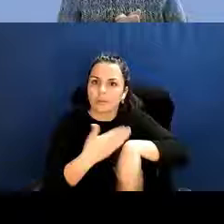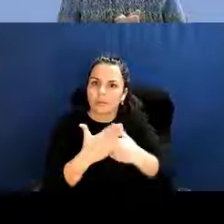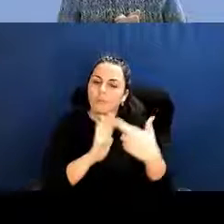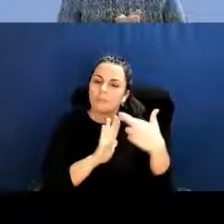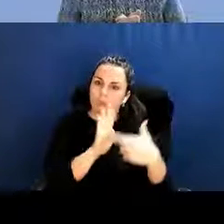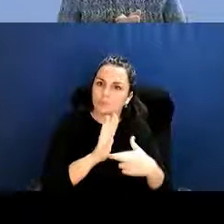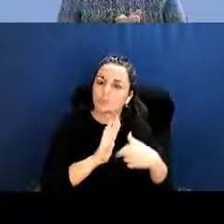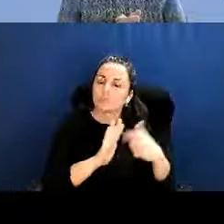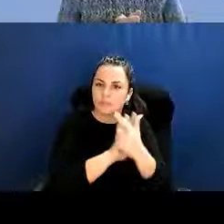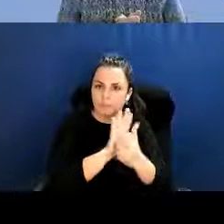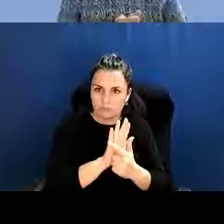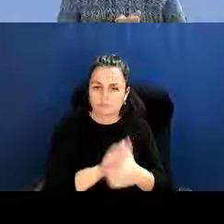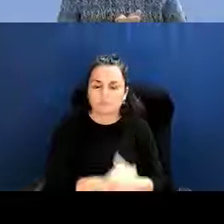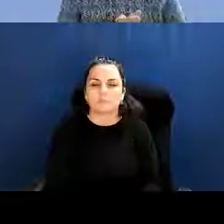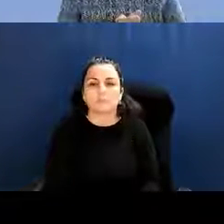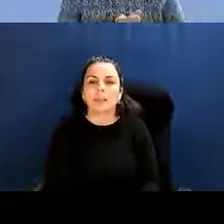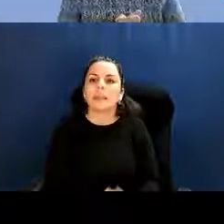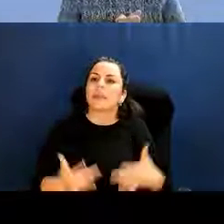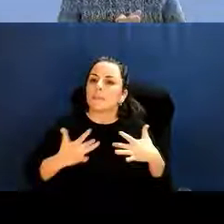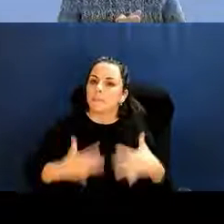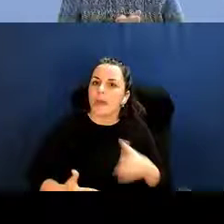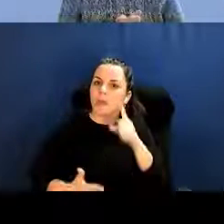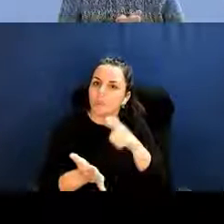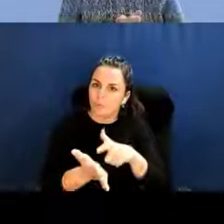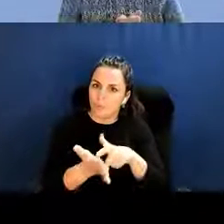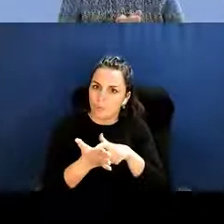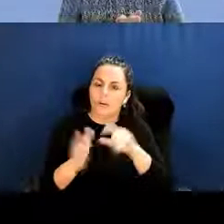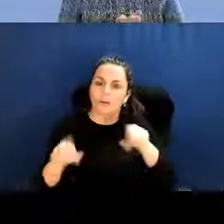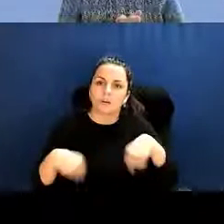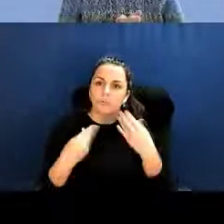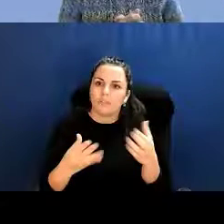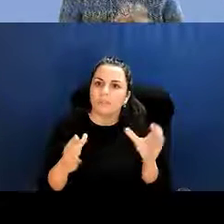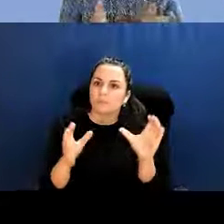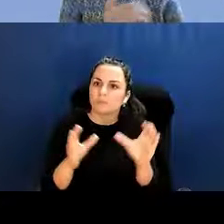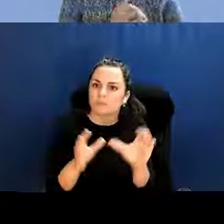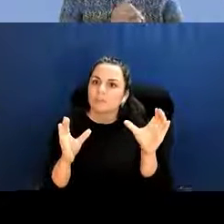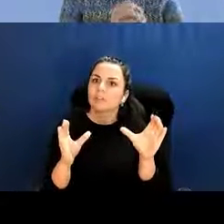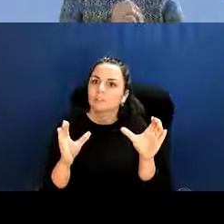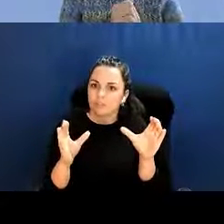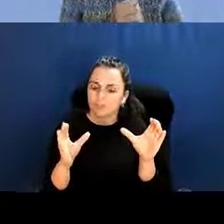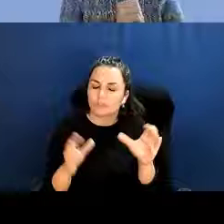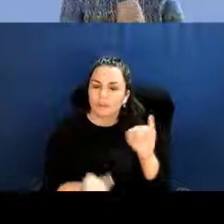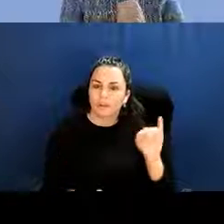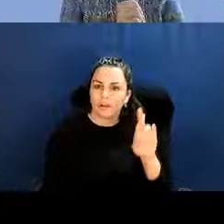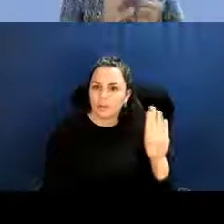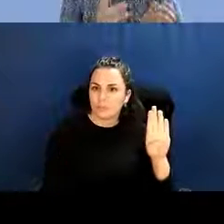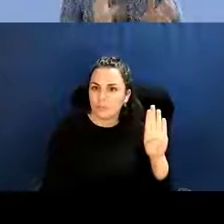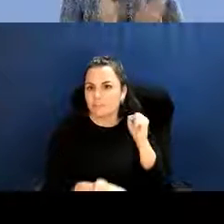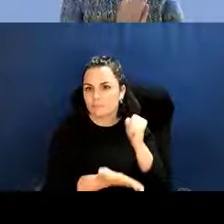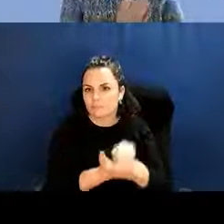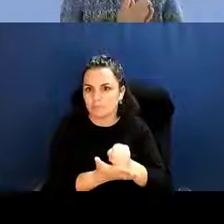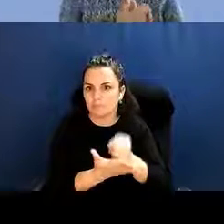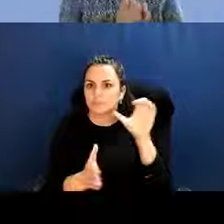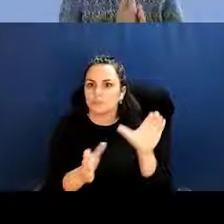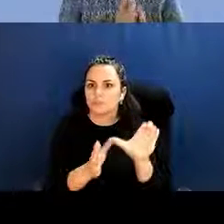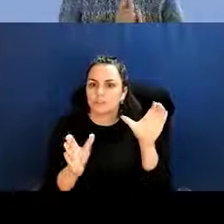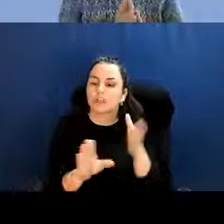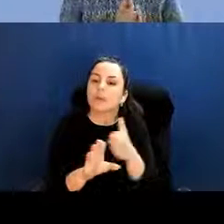And generally they would be required to provide certification, an IRB certification before the federal agencies